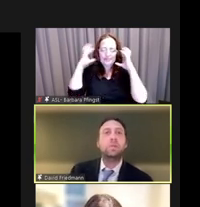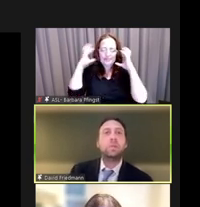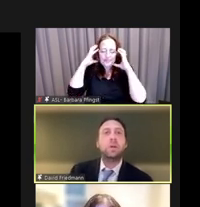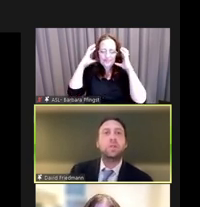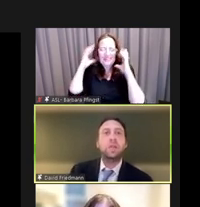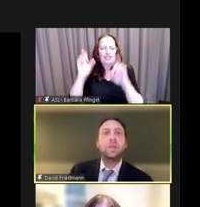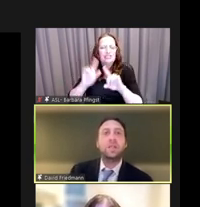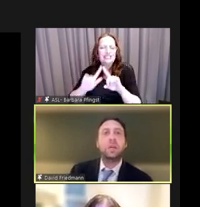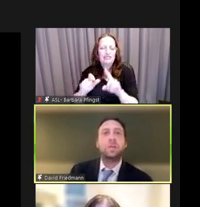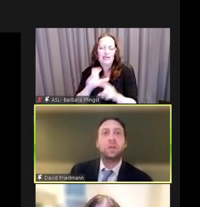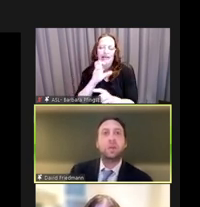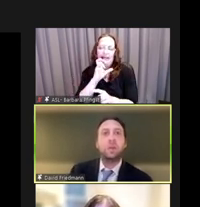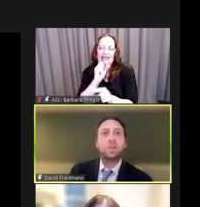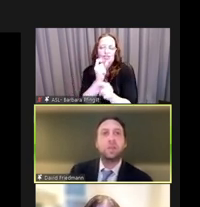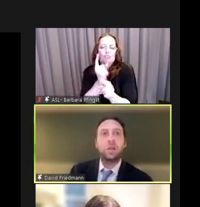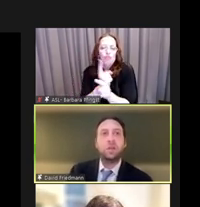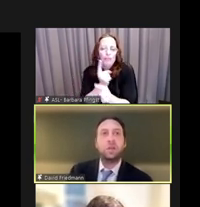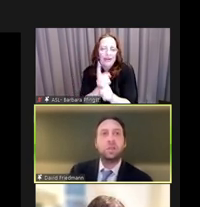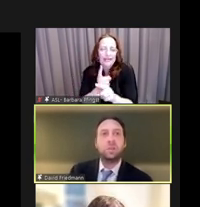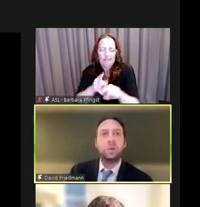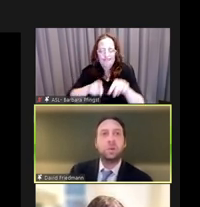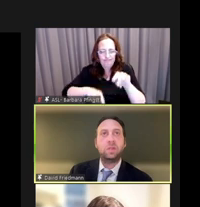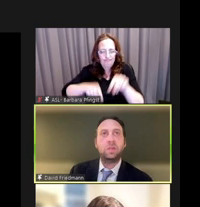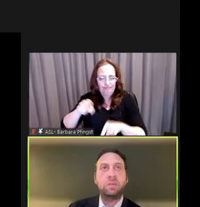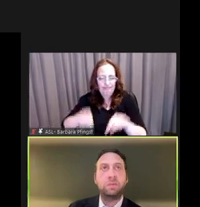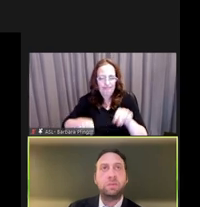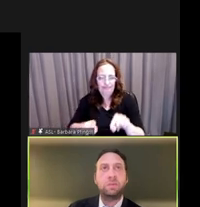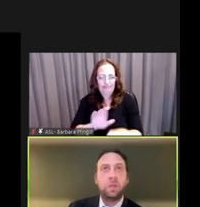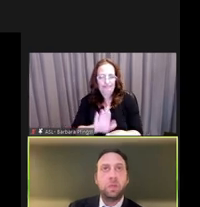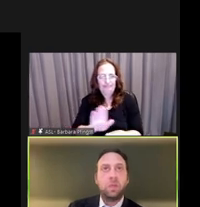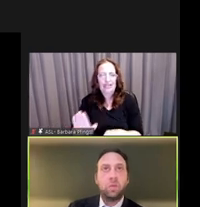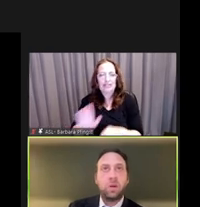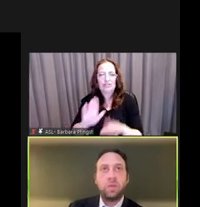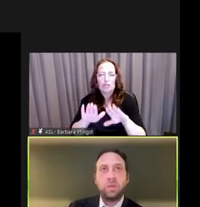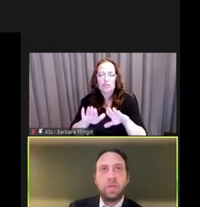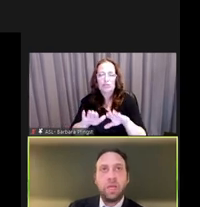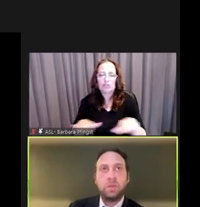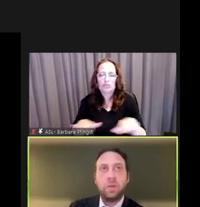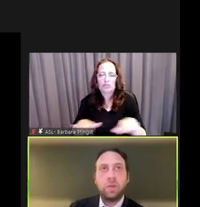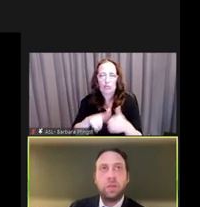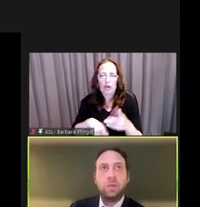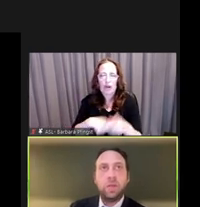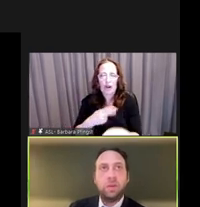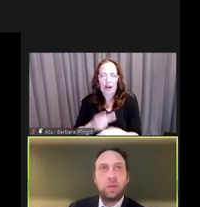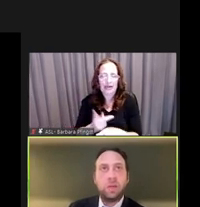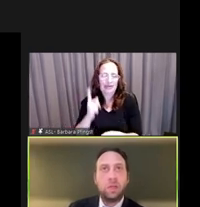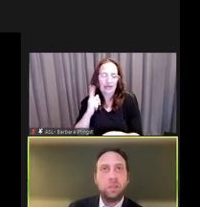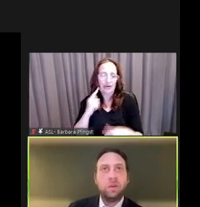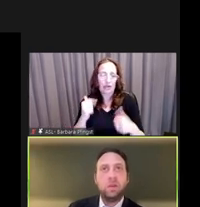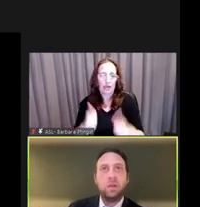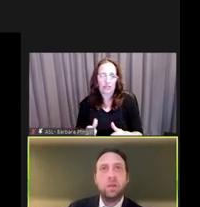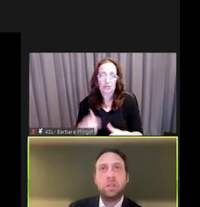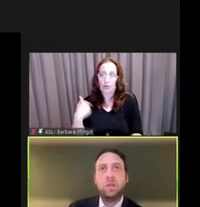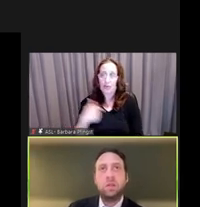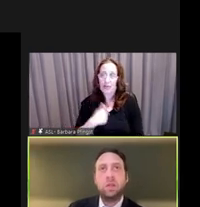to understand the type of hearing loss that the child is experiencing. So what are those types? We know that you can have a conductive hearing loss. And you can think